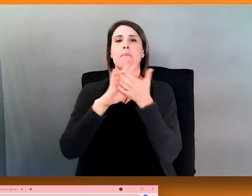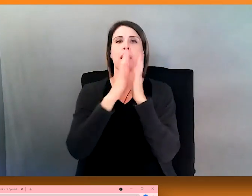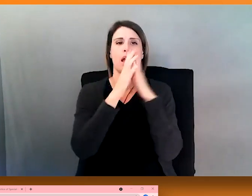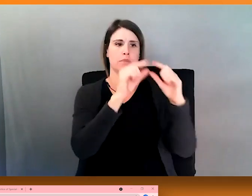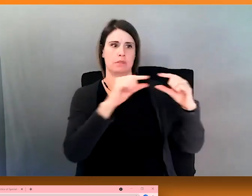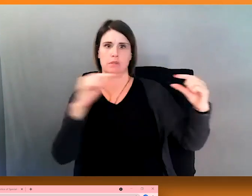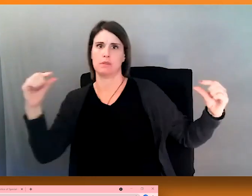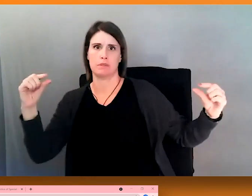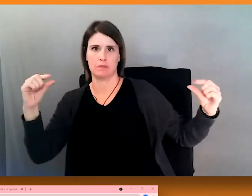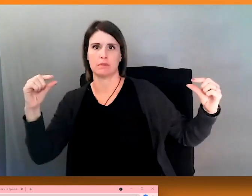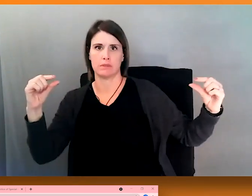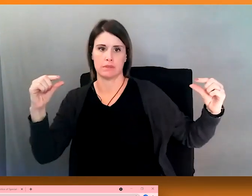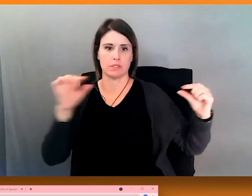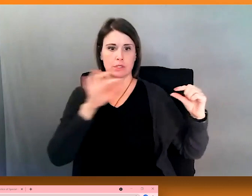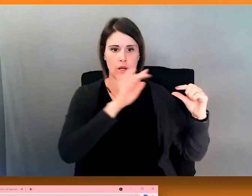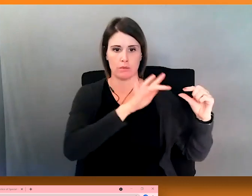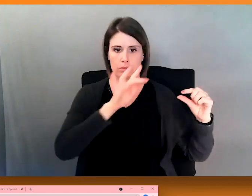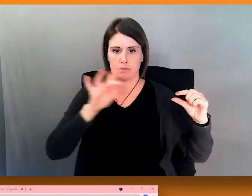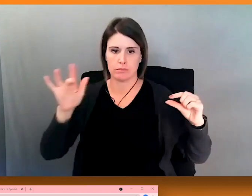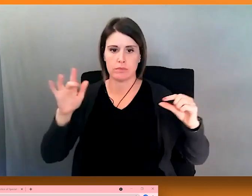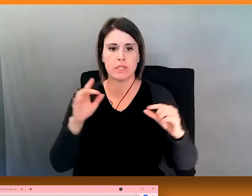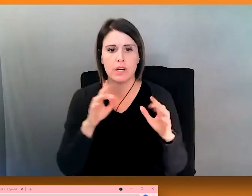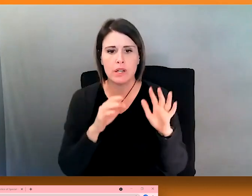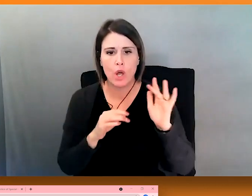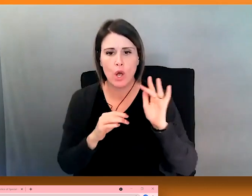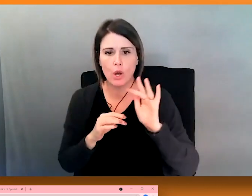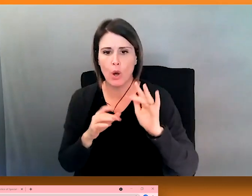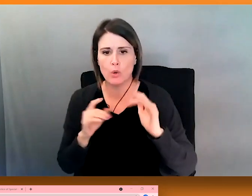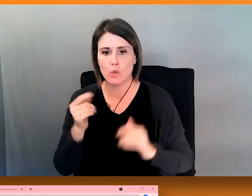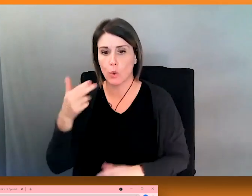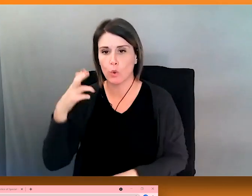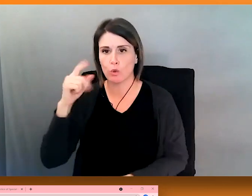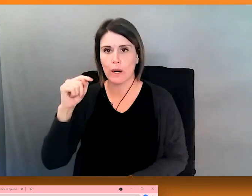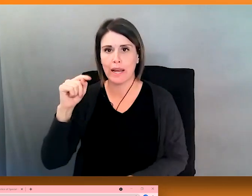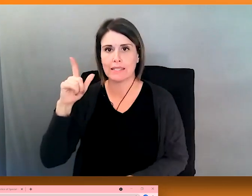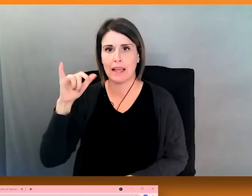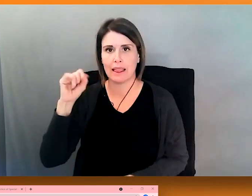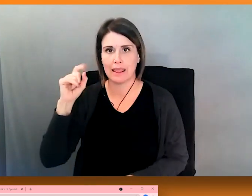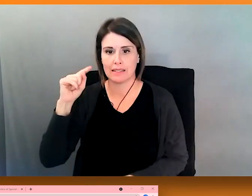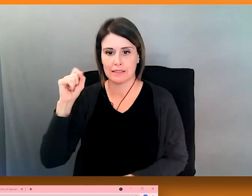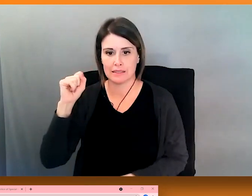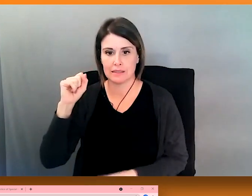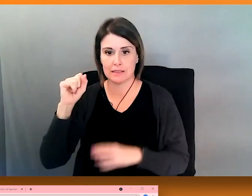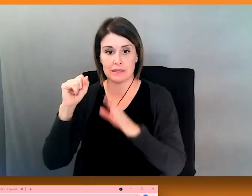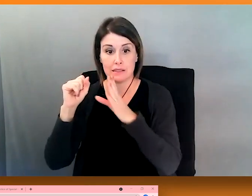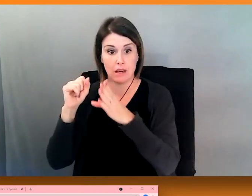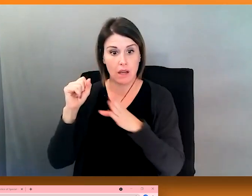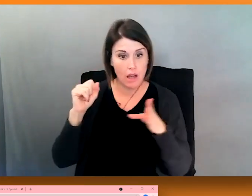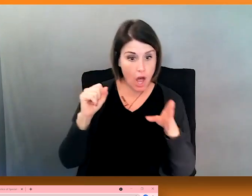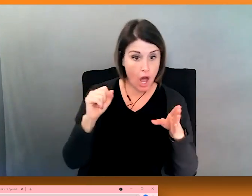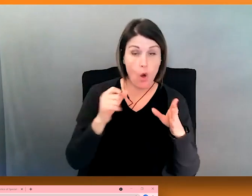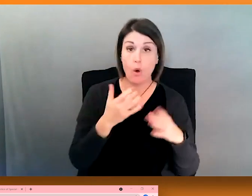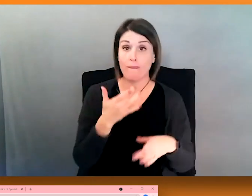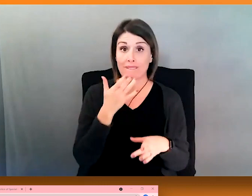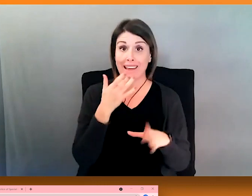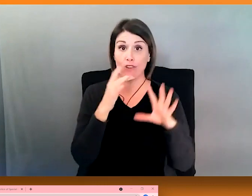So you would go to grant lists. And there it is in the favorite category,